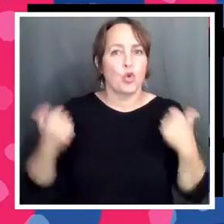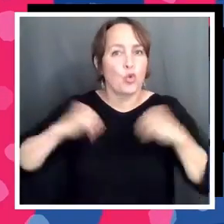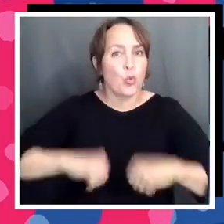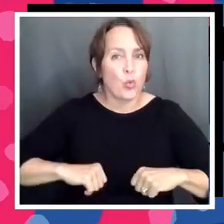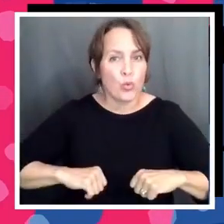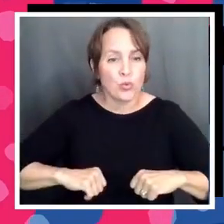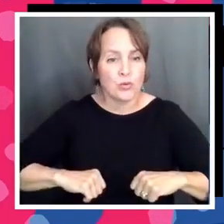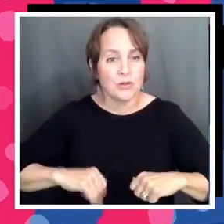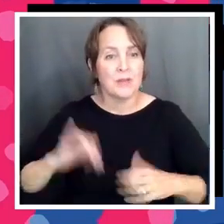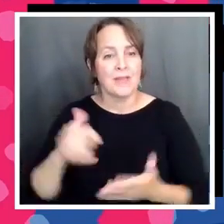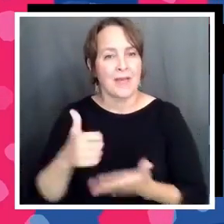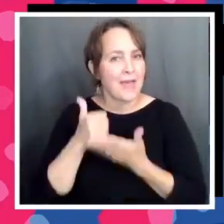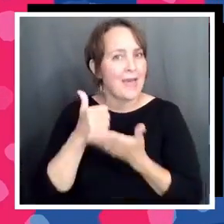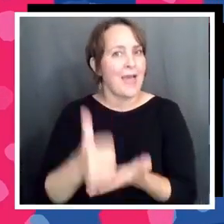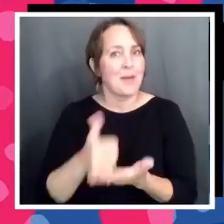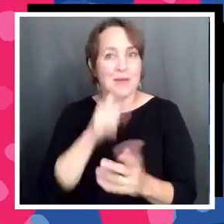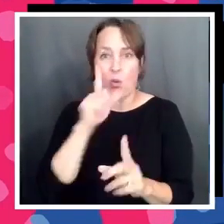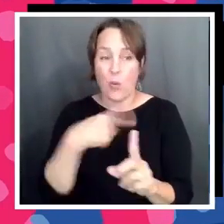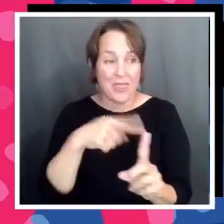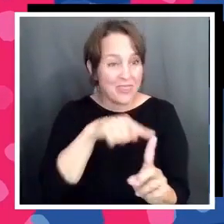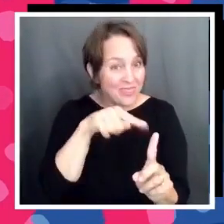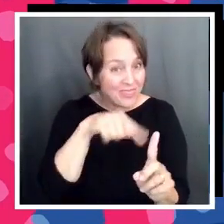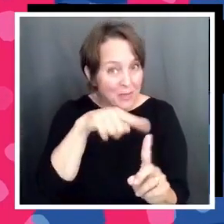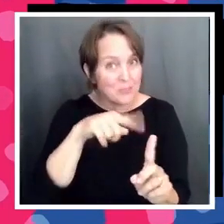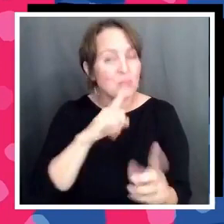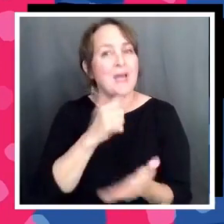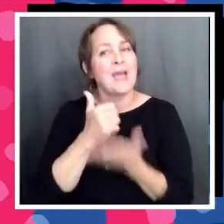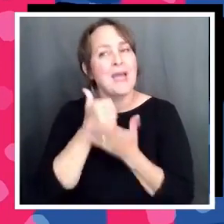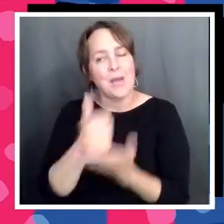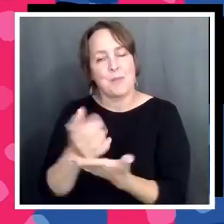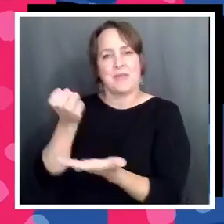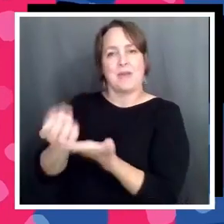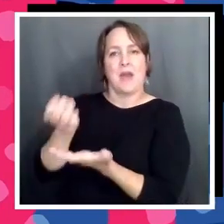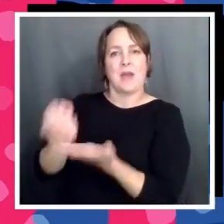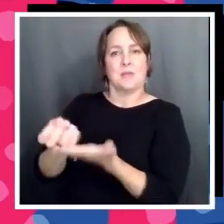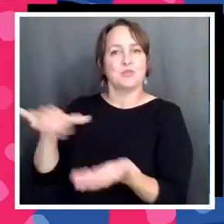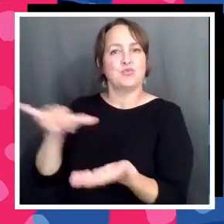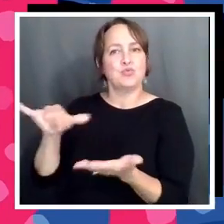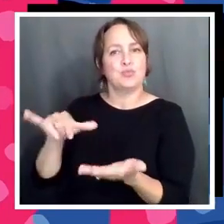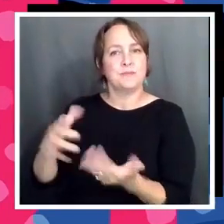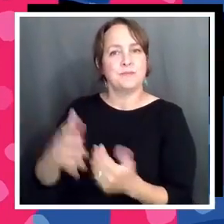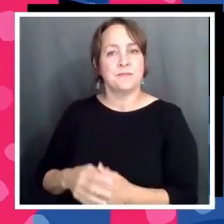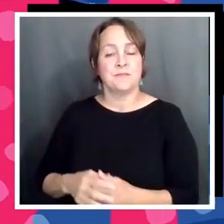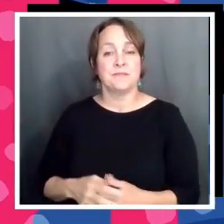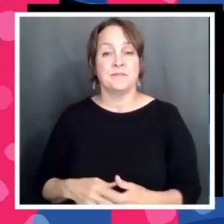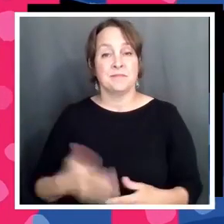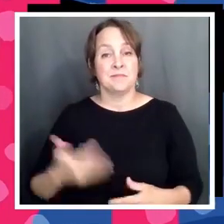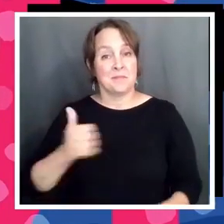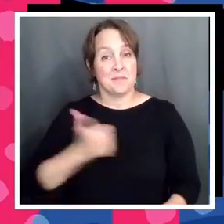HARD-WORKING GEORGIAN FAMILIES THEY BUY THINGS LIKE FOOD, BABY